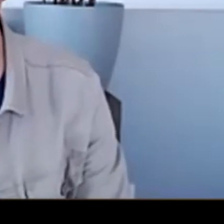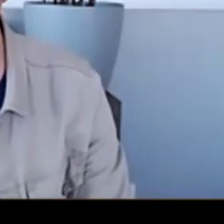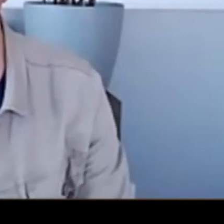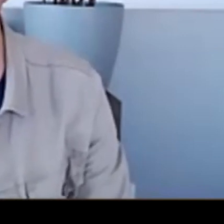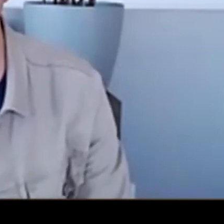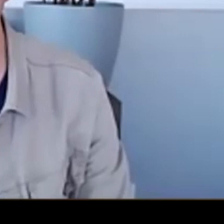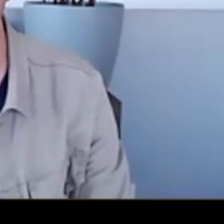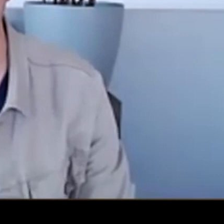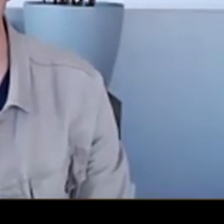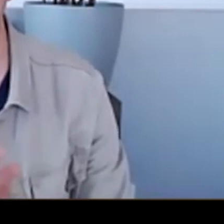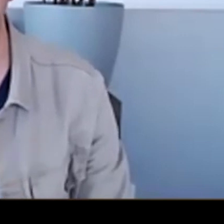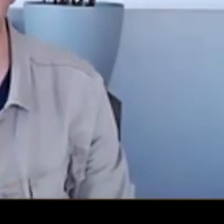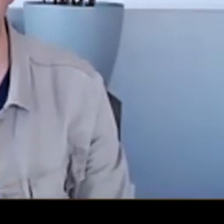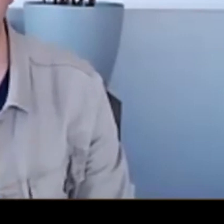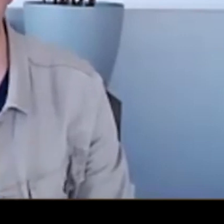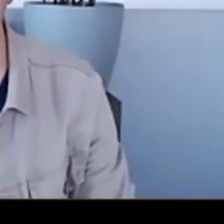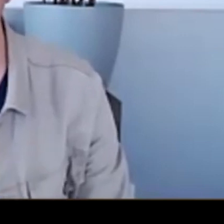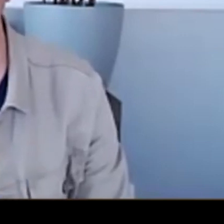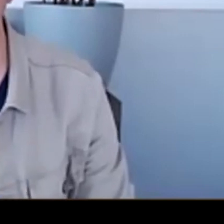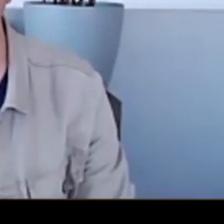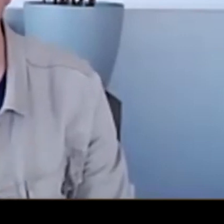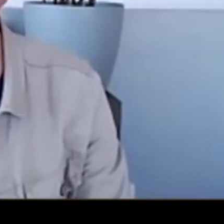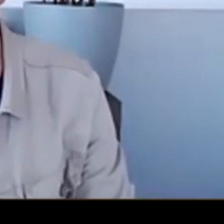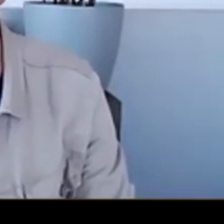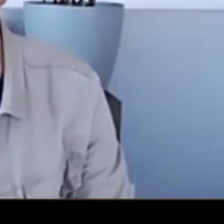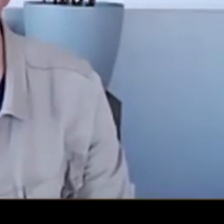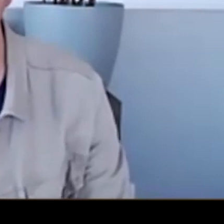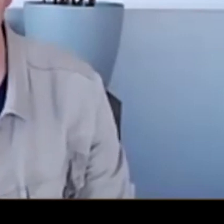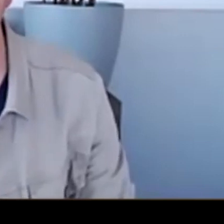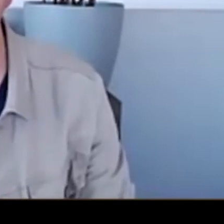45 minutes then you can check back in or if you want to share this with someone else check